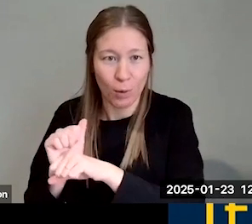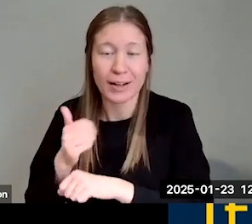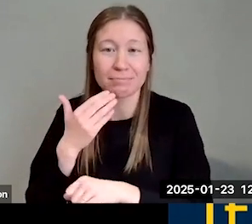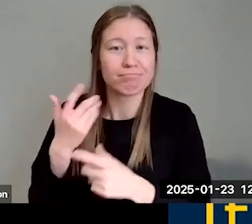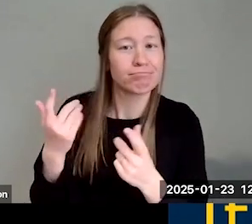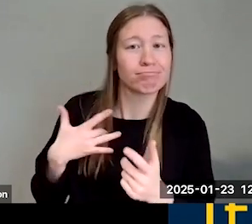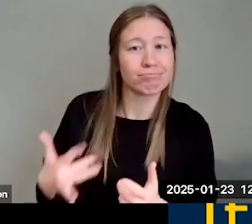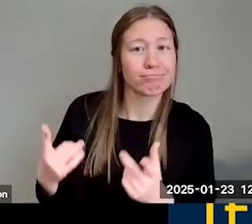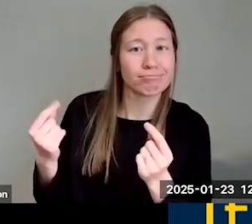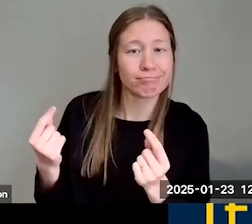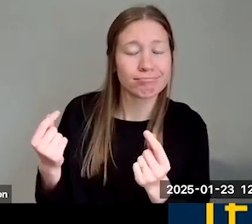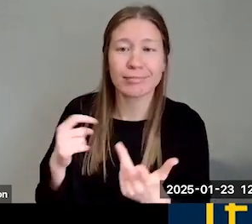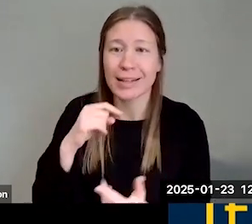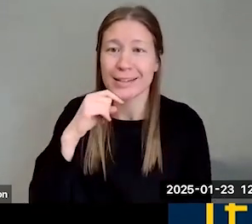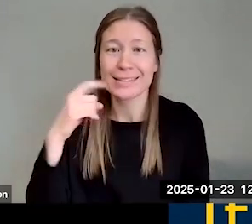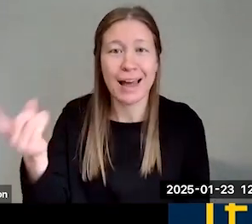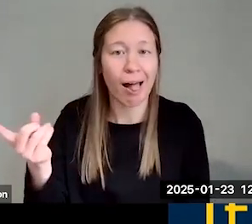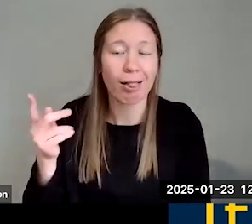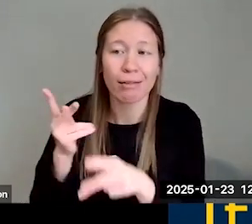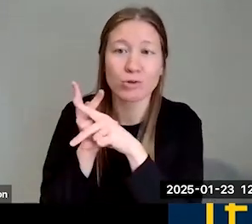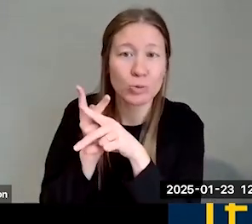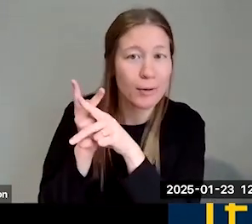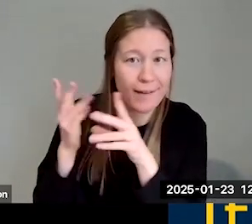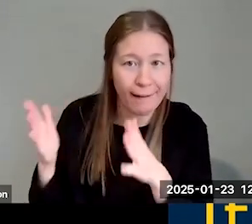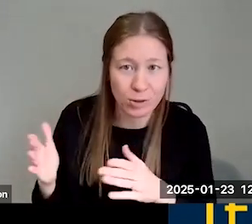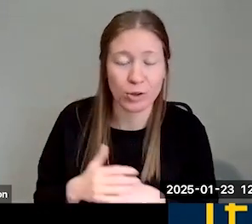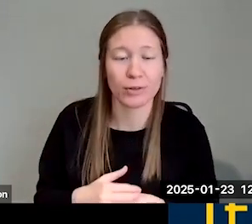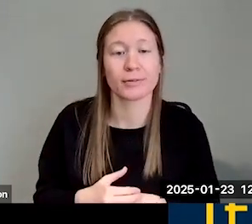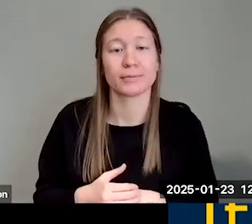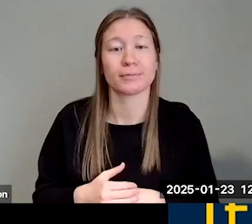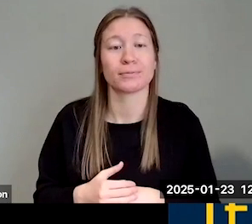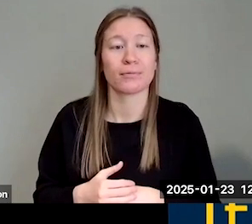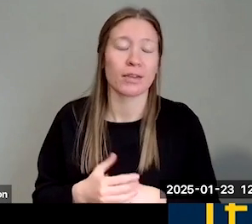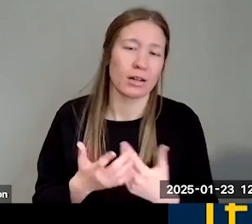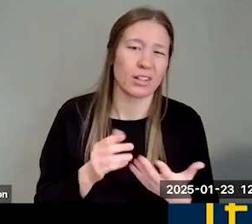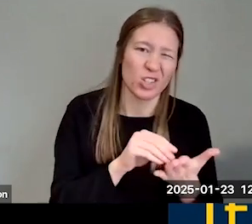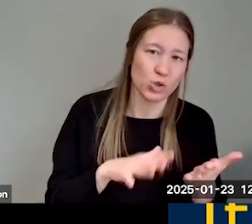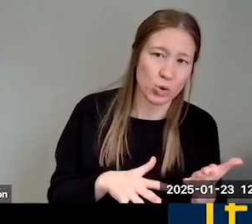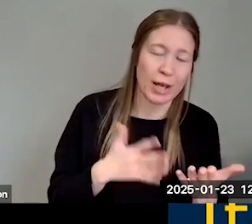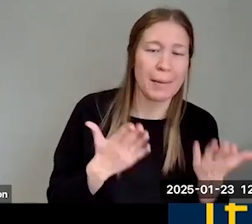include disclosing to either a supervisor, for students, it might be an instructor